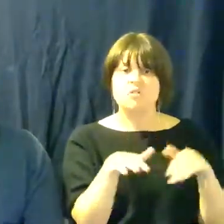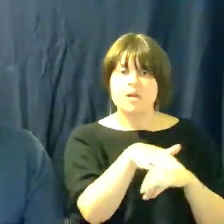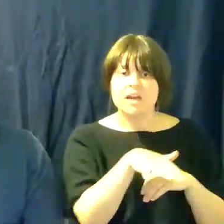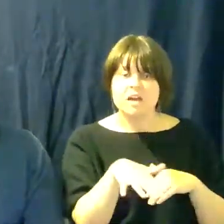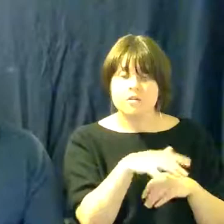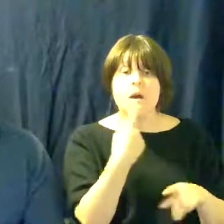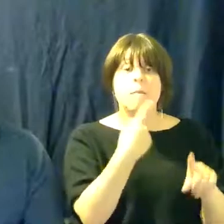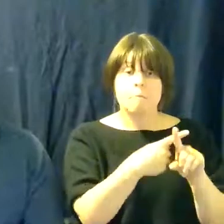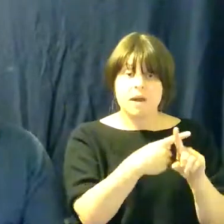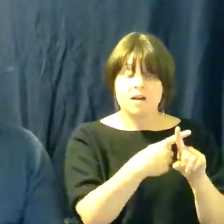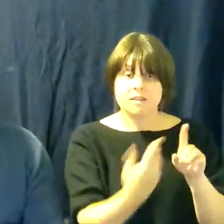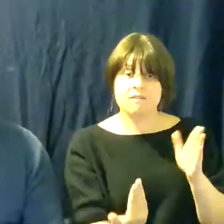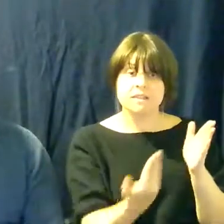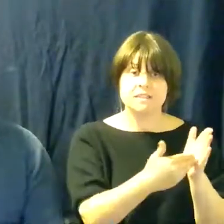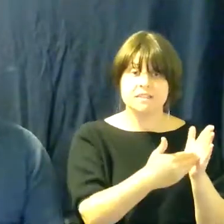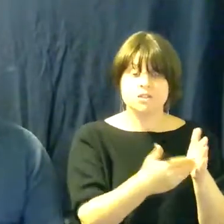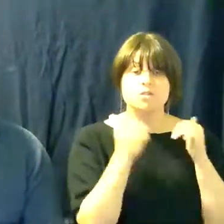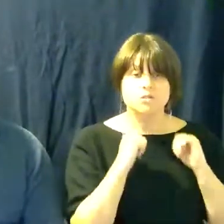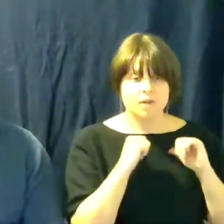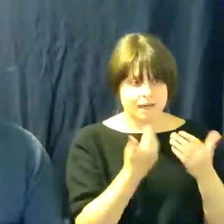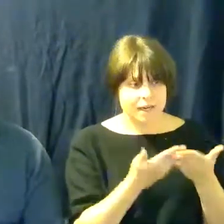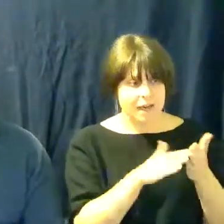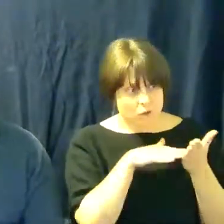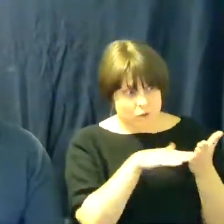individuals who have more experience with the common